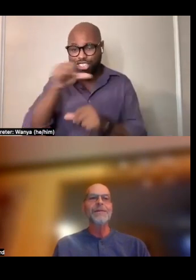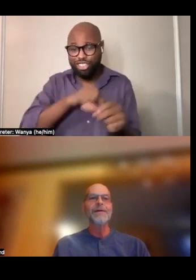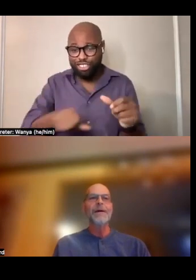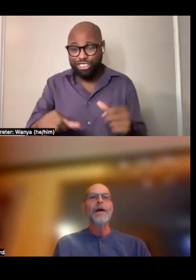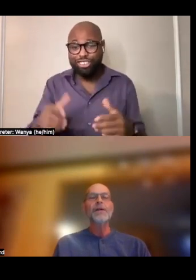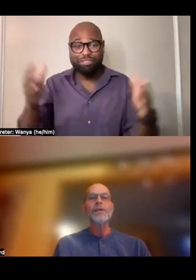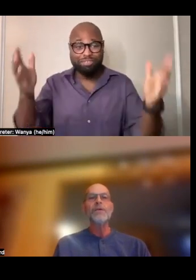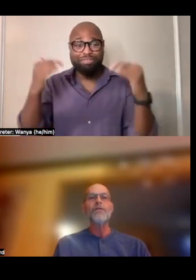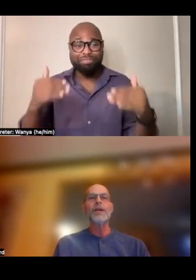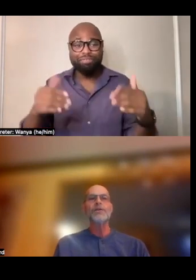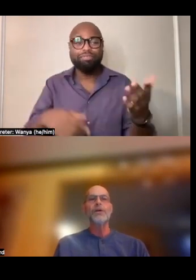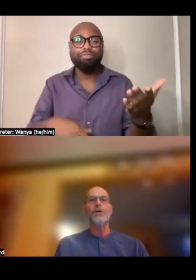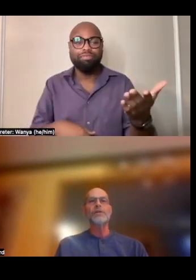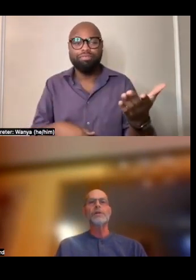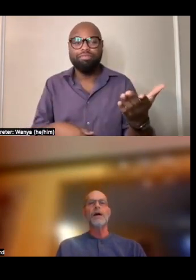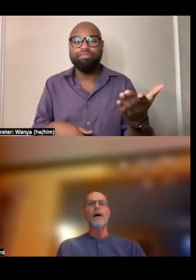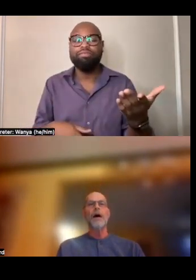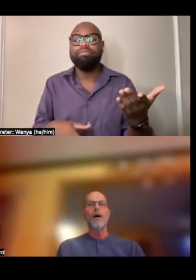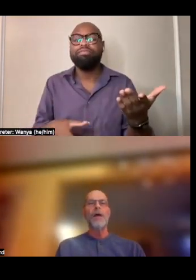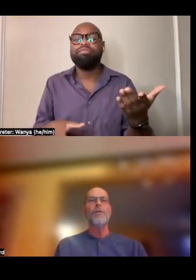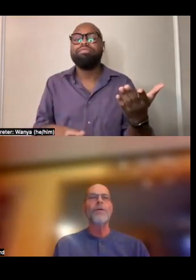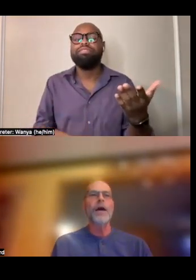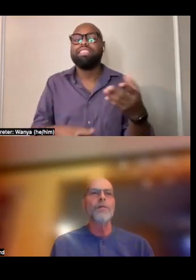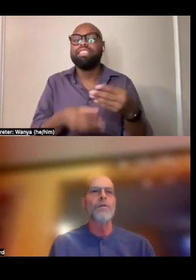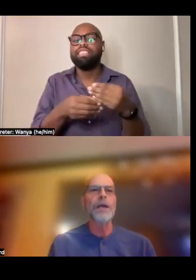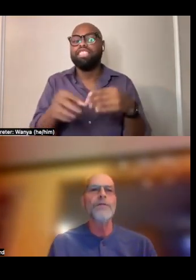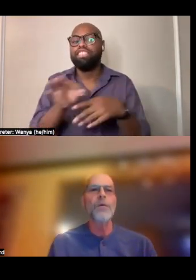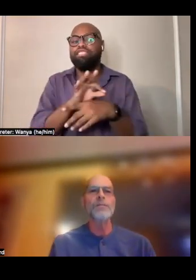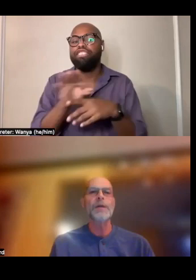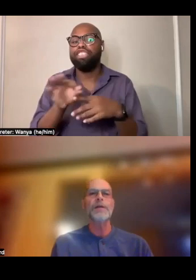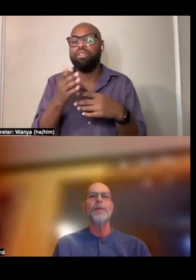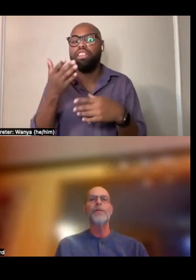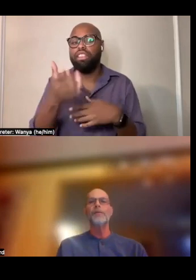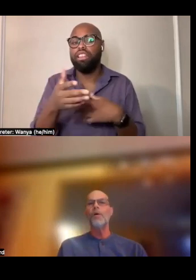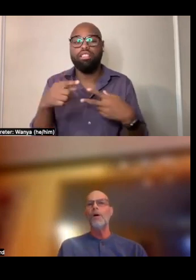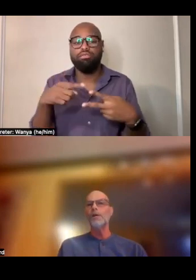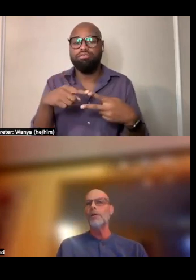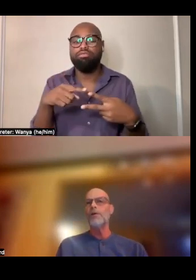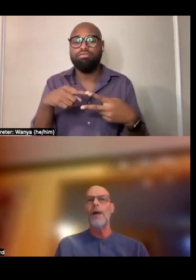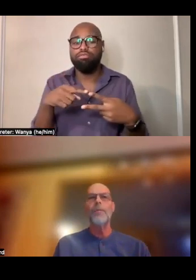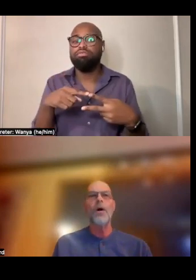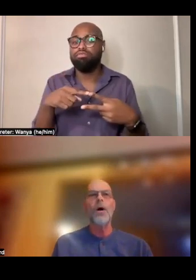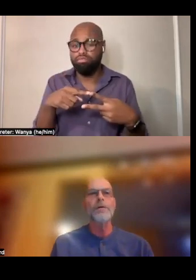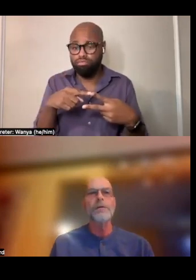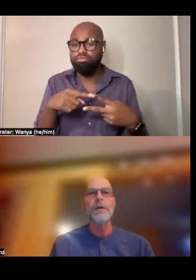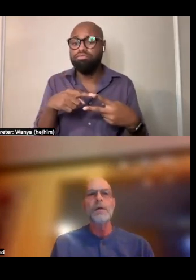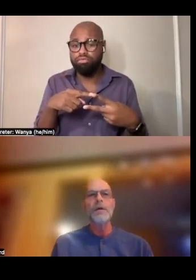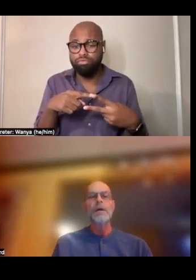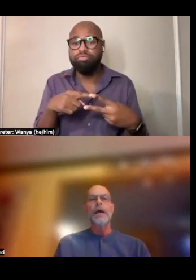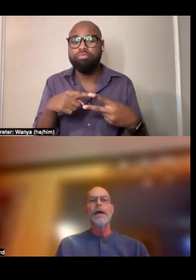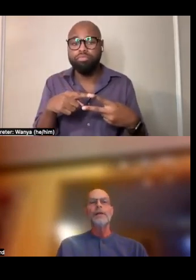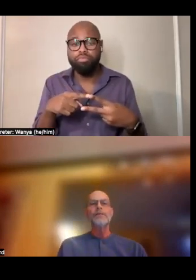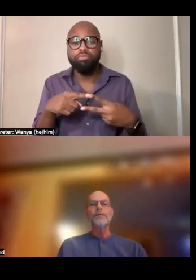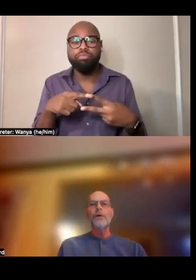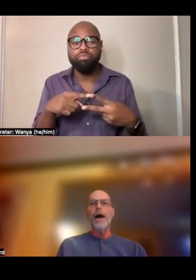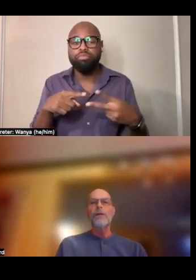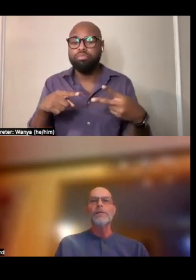Additional features that were there were reinforcement in the bathroom walls for grab bars and electrical outlets